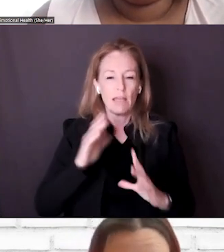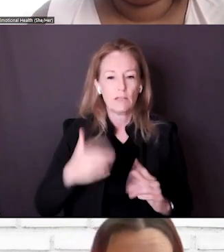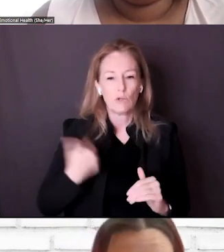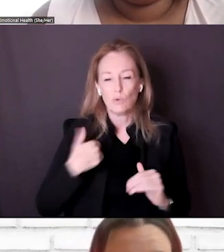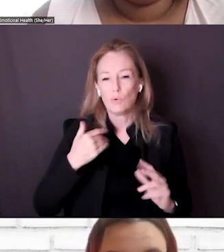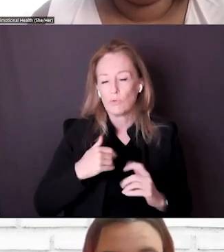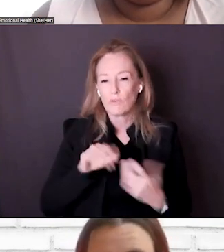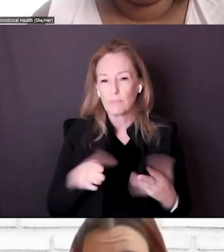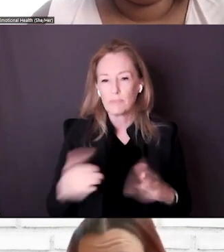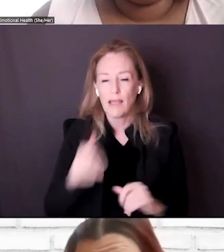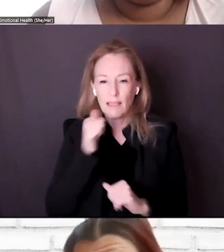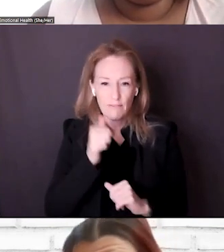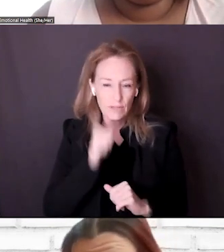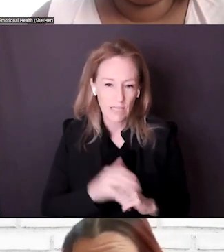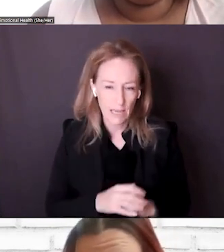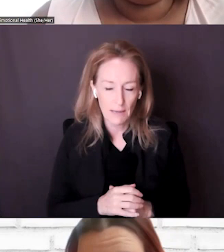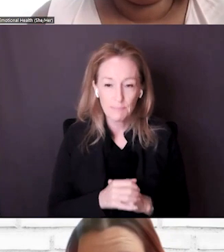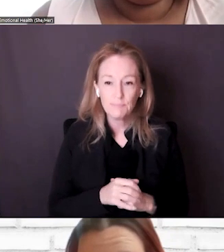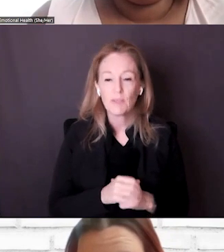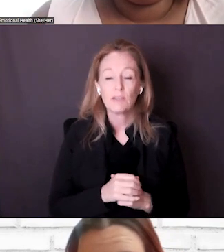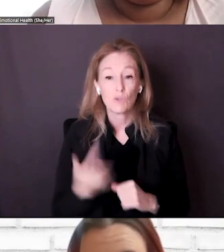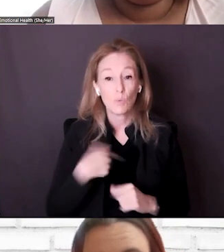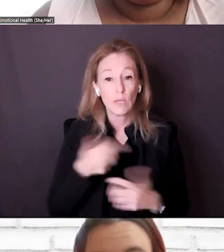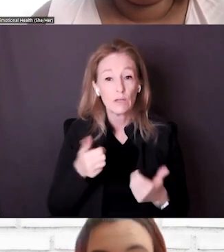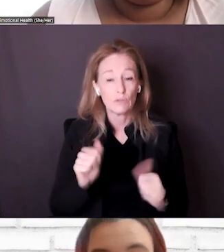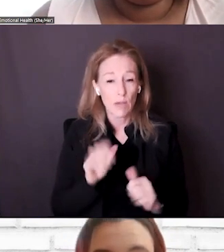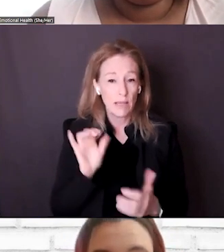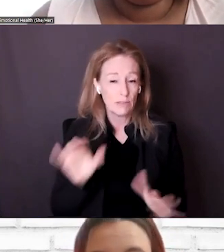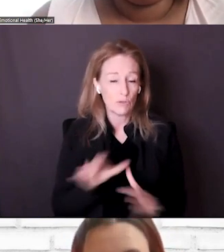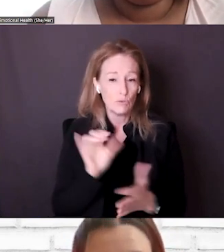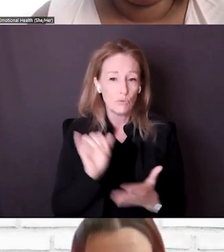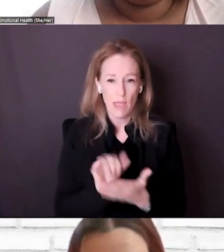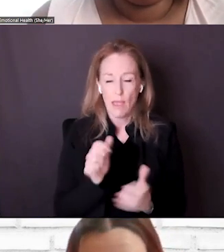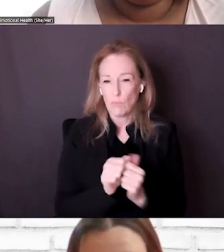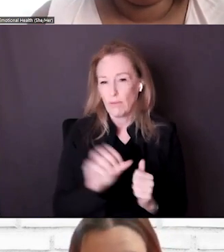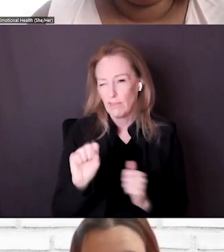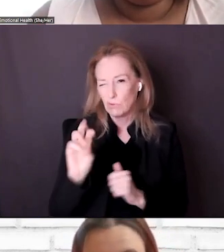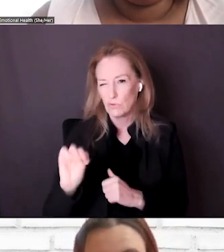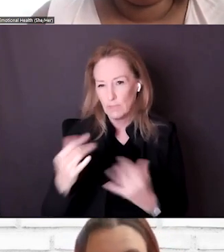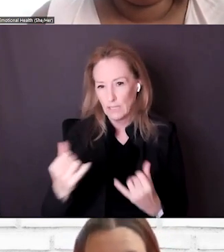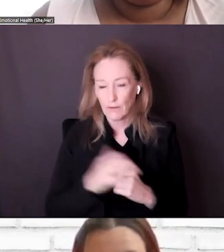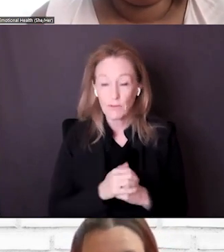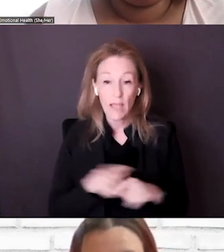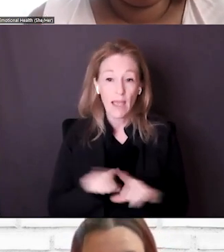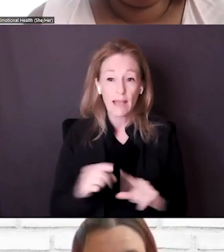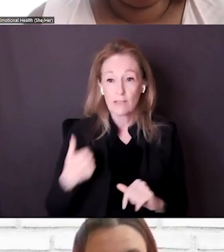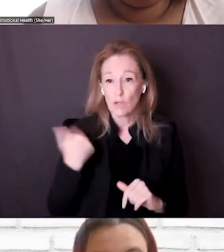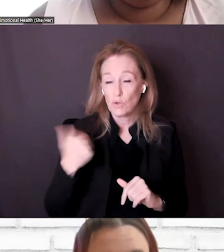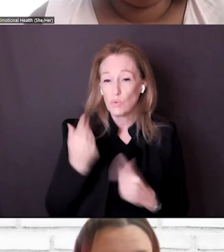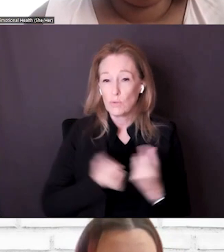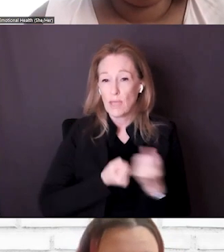FROM VER SAL. THAT IS WHAT I AM TRYING TO DO HERE. IT IS